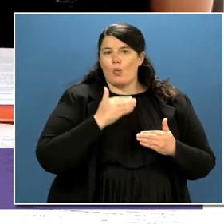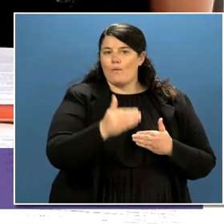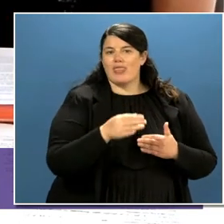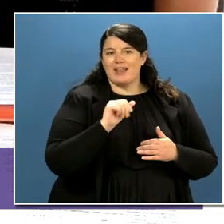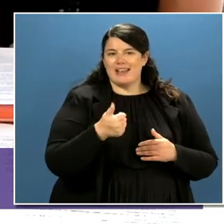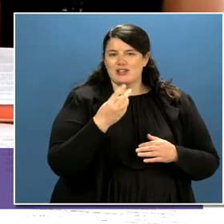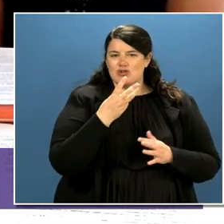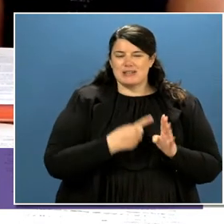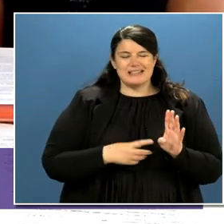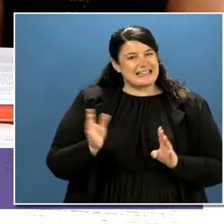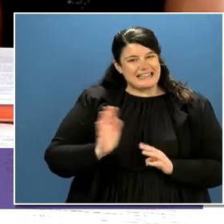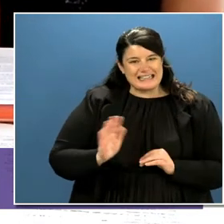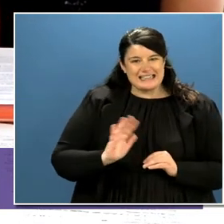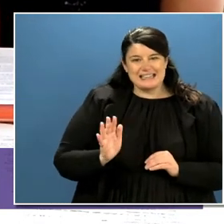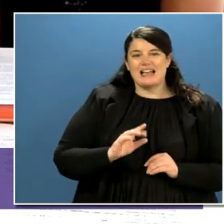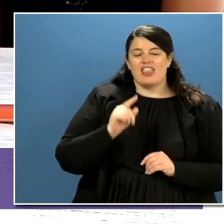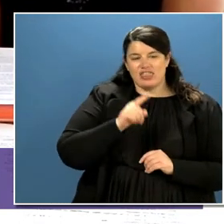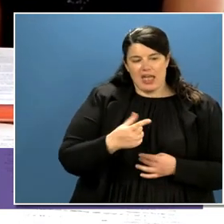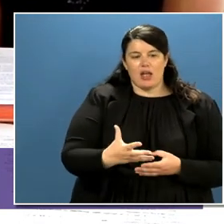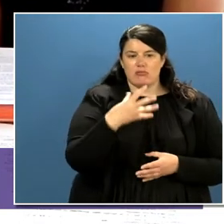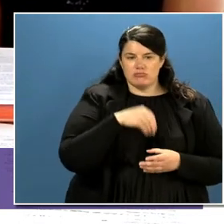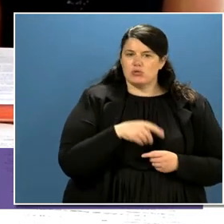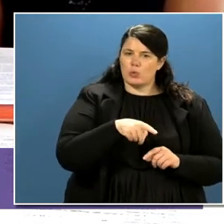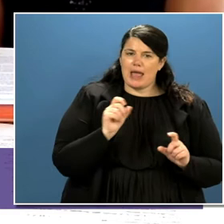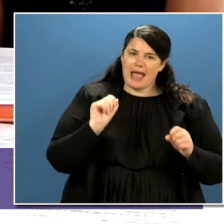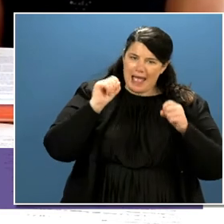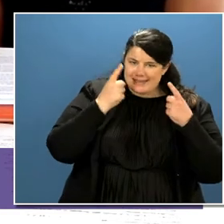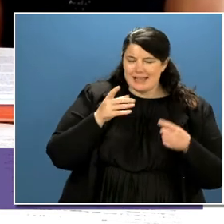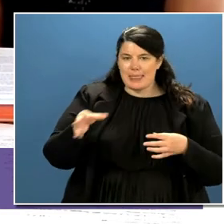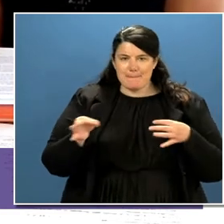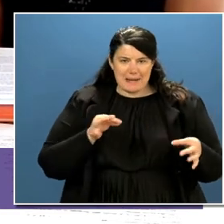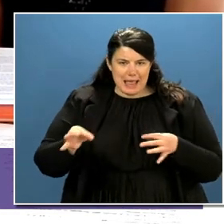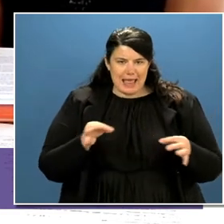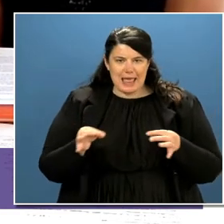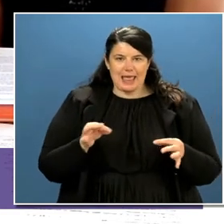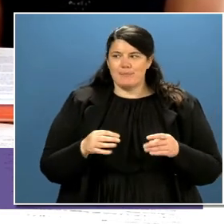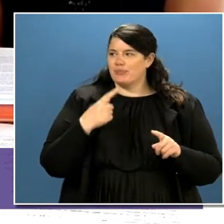They've been along the whole time and there is that level of confidence and